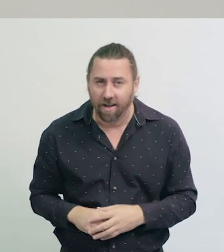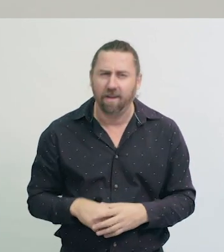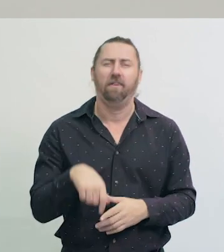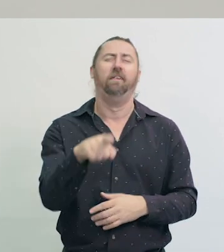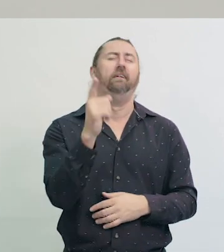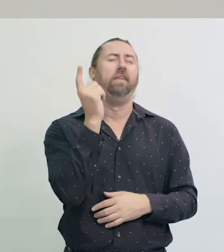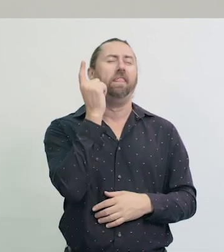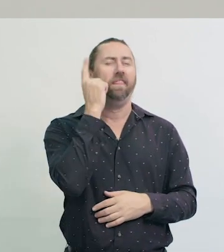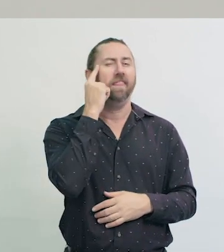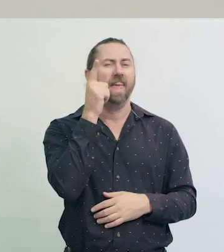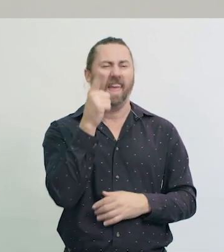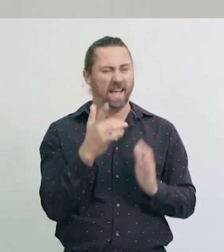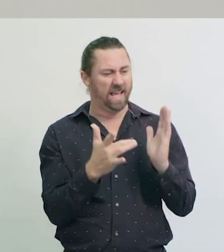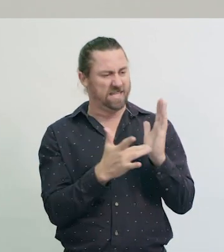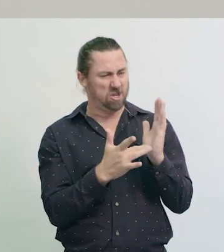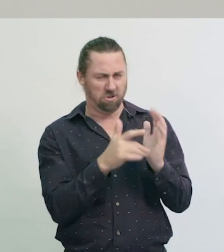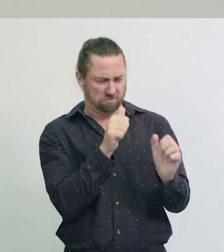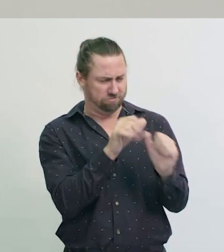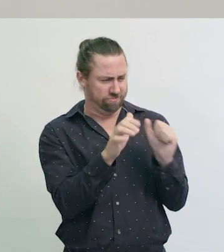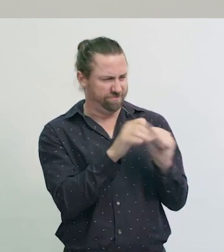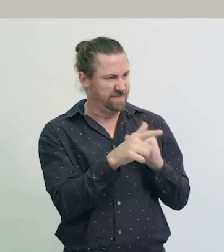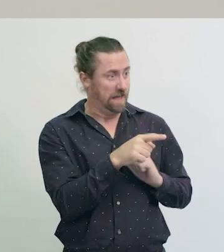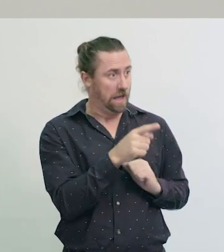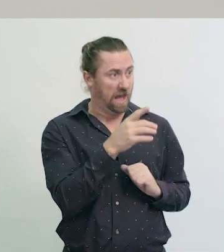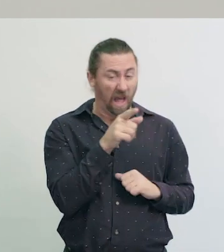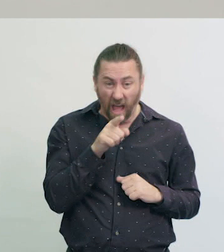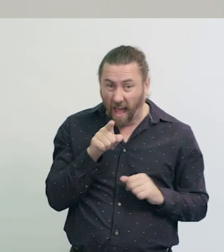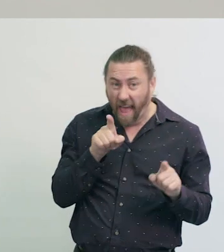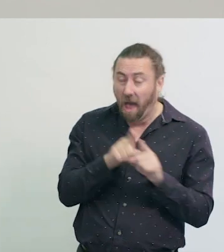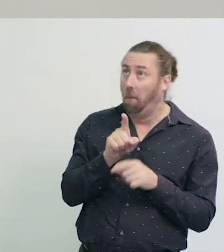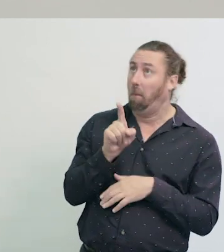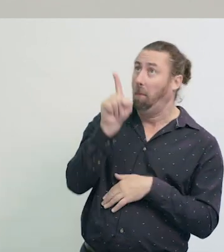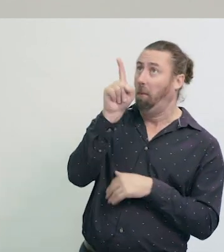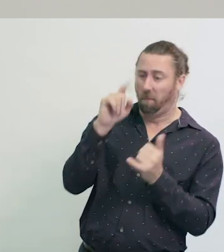think about how this technology is also used to examine the stars in space.